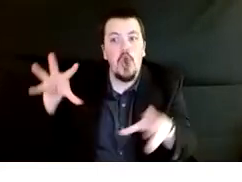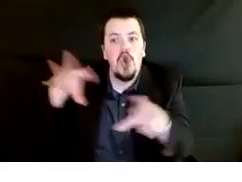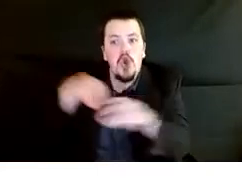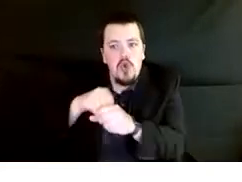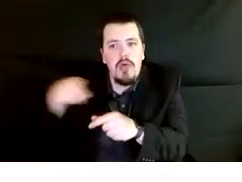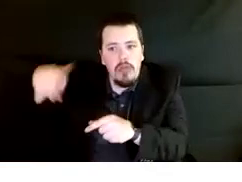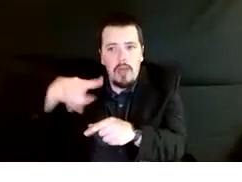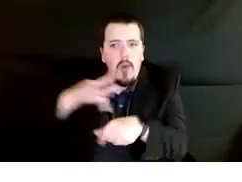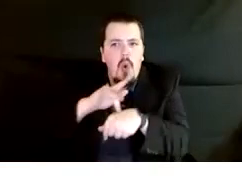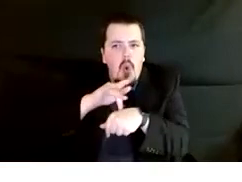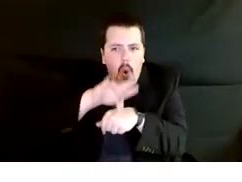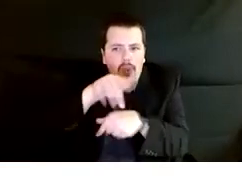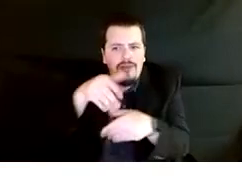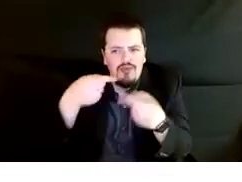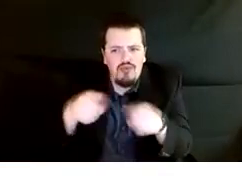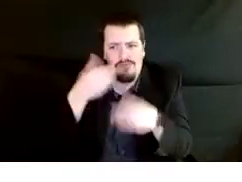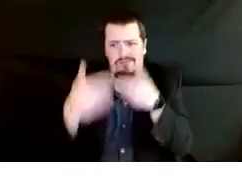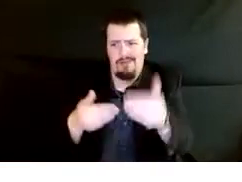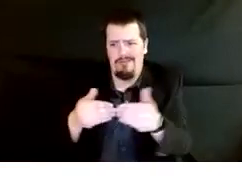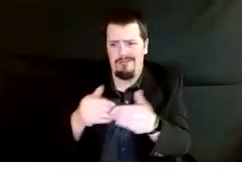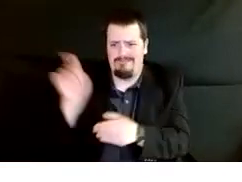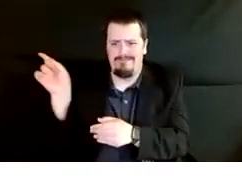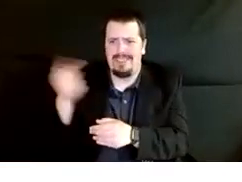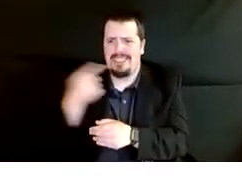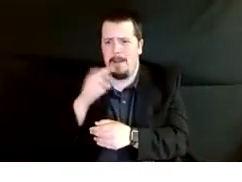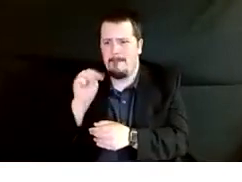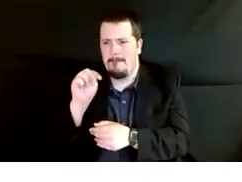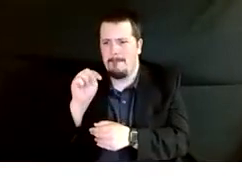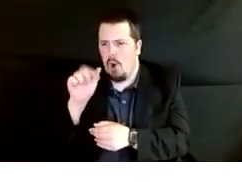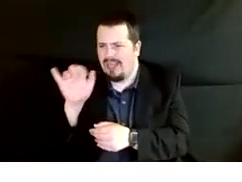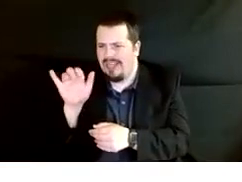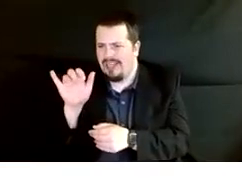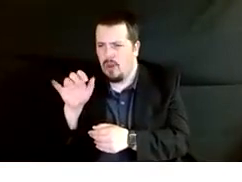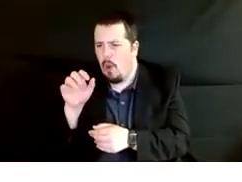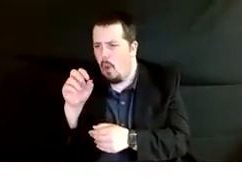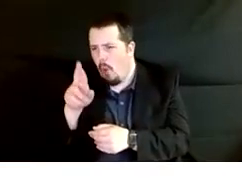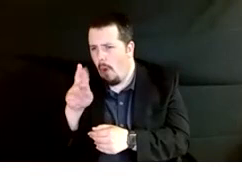um I don't.. like Martie said, I don't think -or maybe it was Brian -that the when these guidelines were